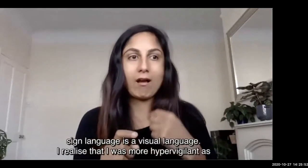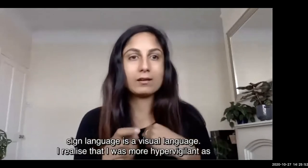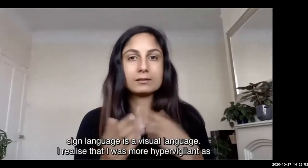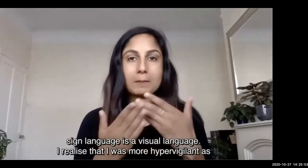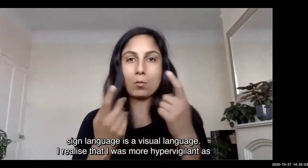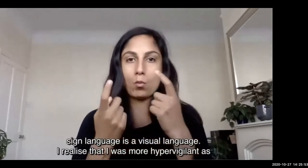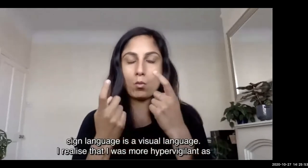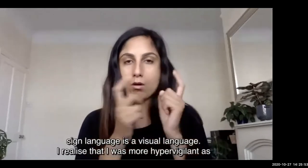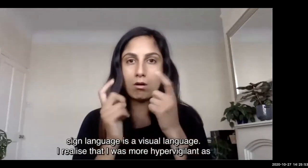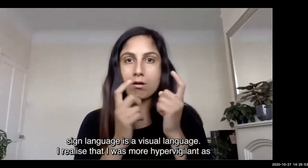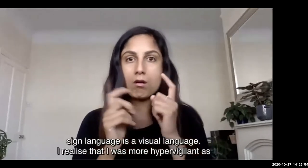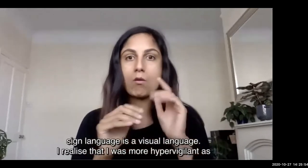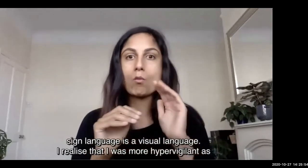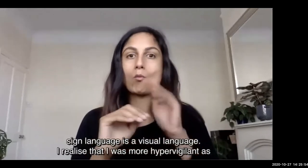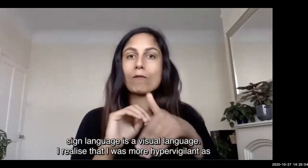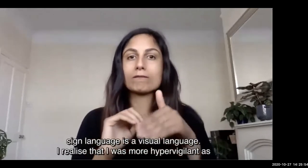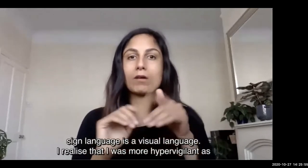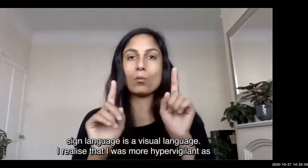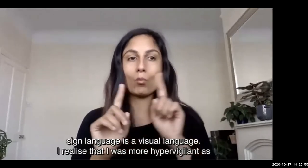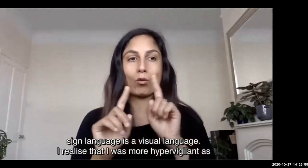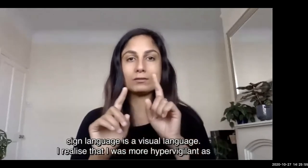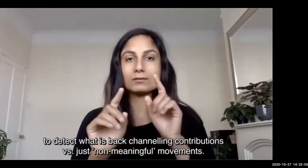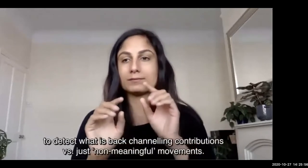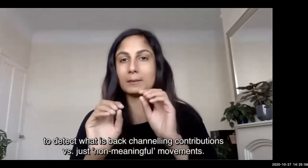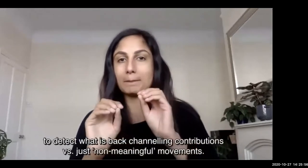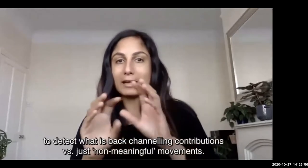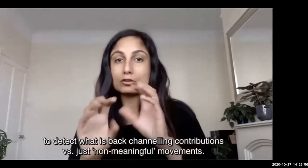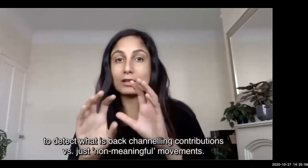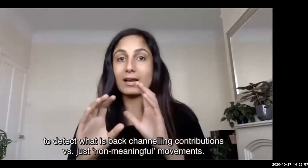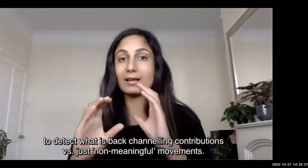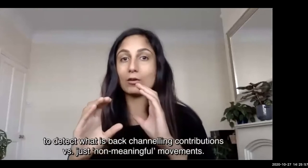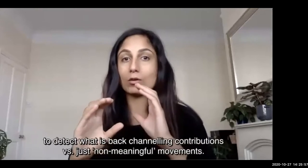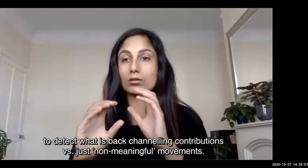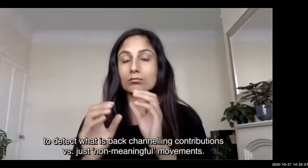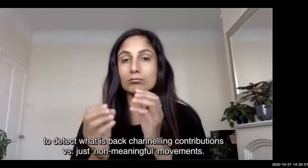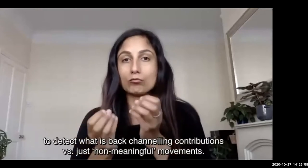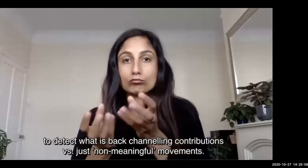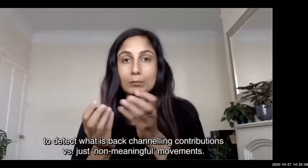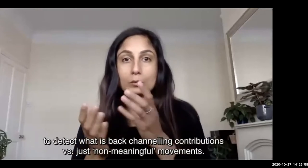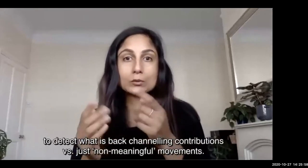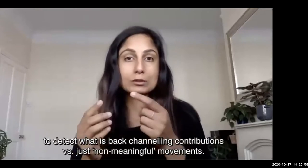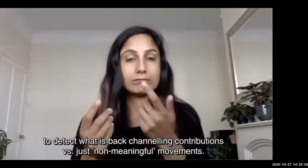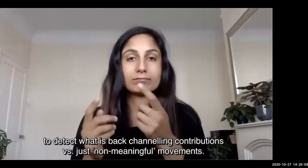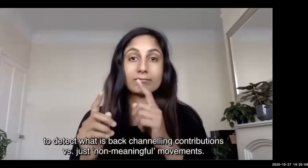I realized that I was more hyper vigilant as to detect what is back channeling contributions